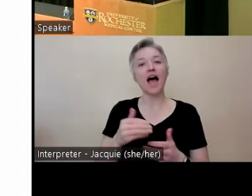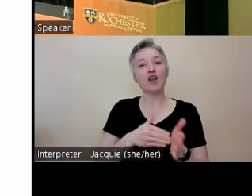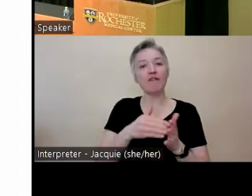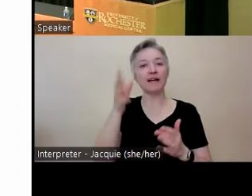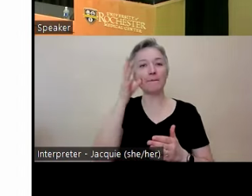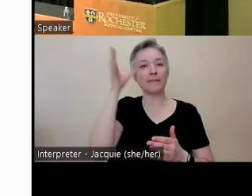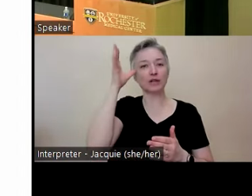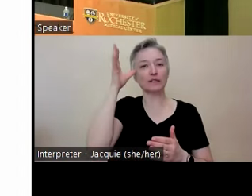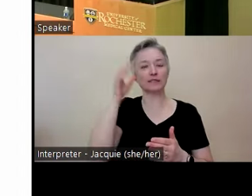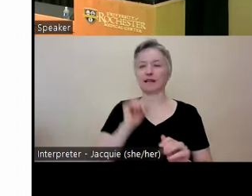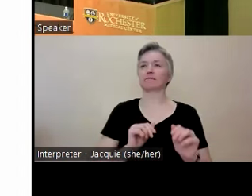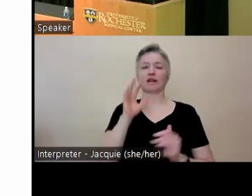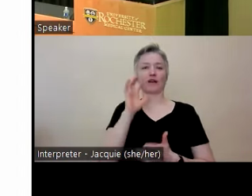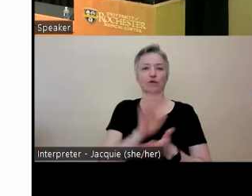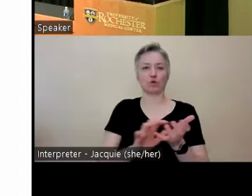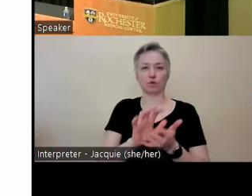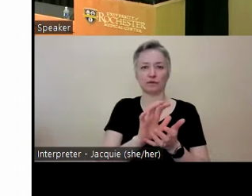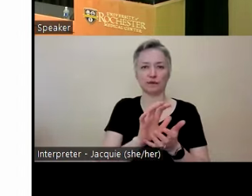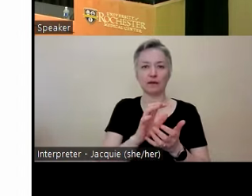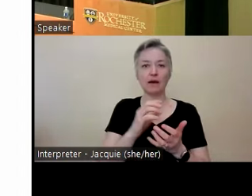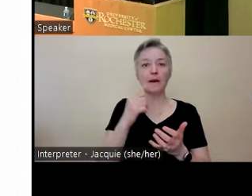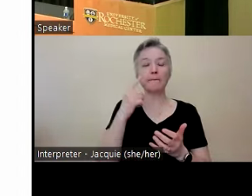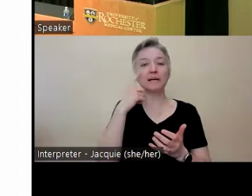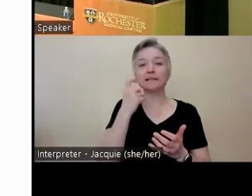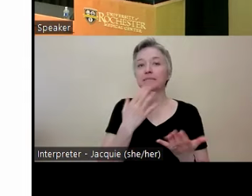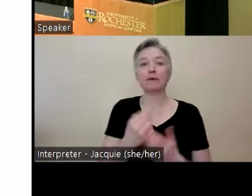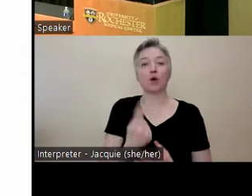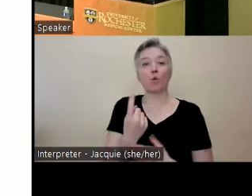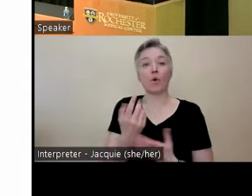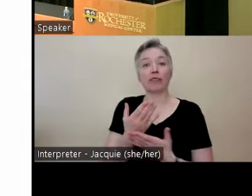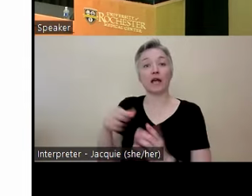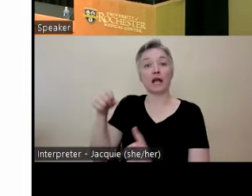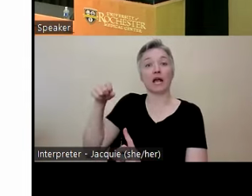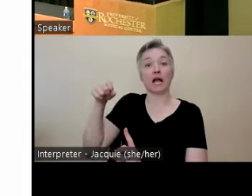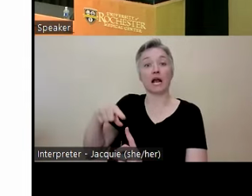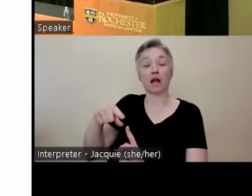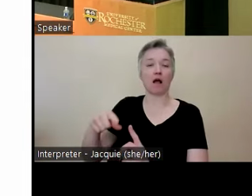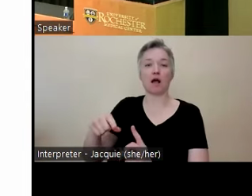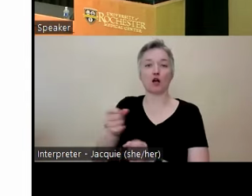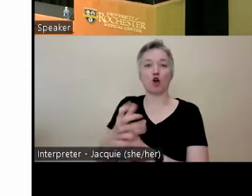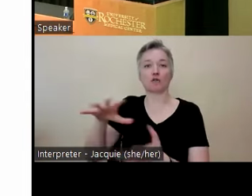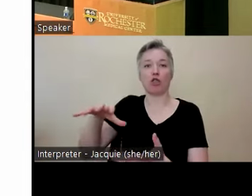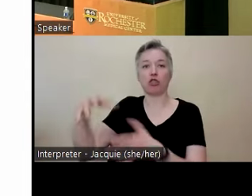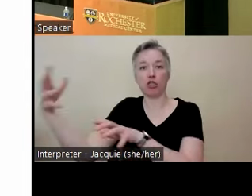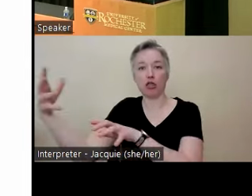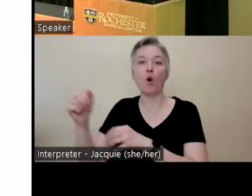hard to predict or understand why something may be disregulated or regulating to their